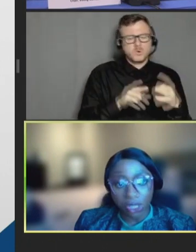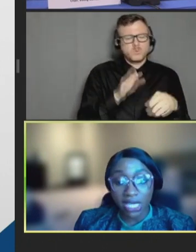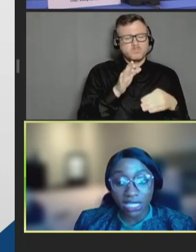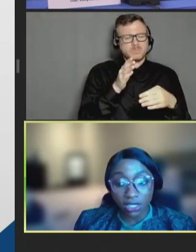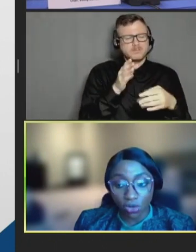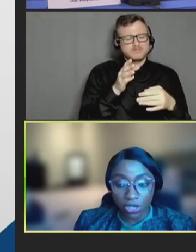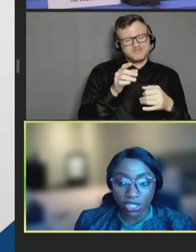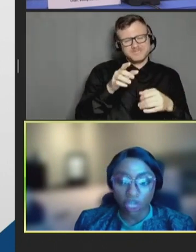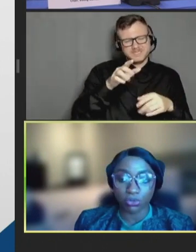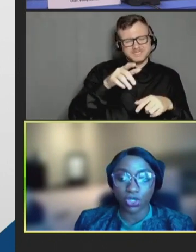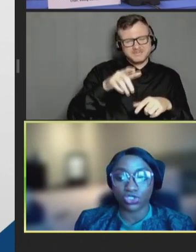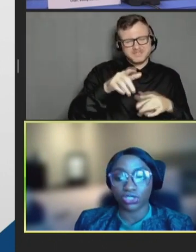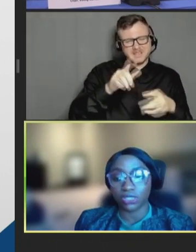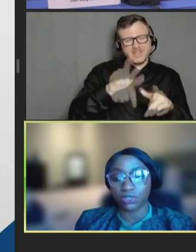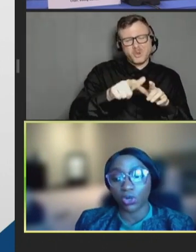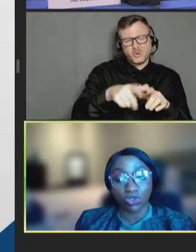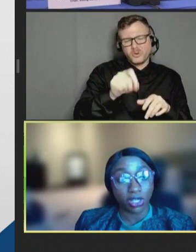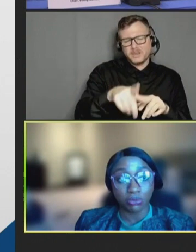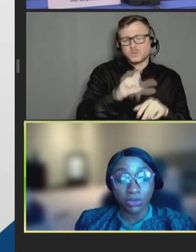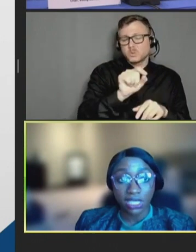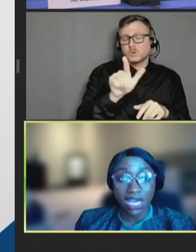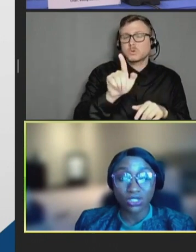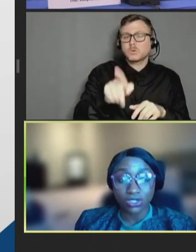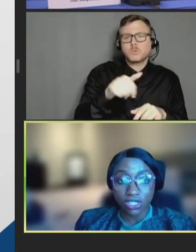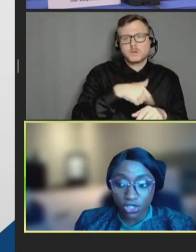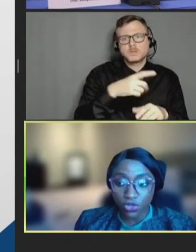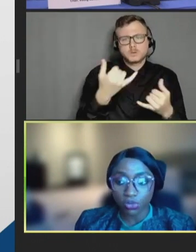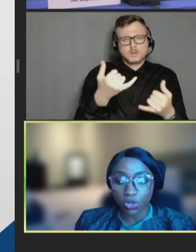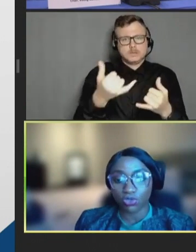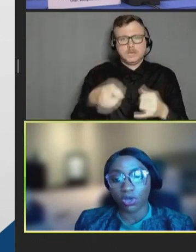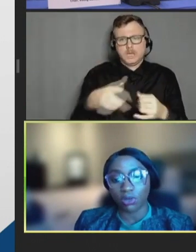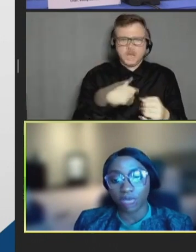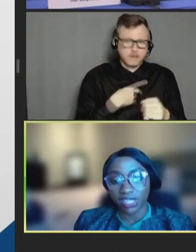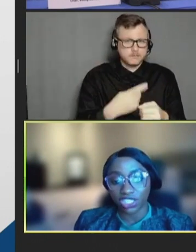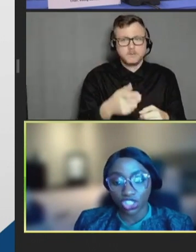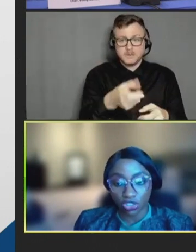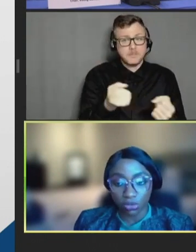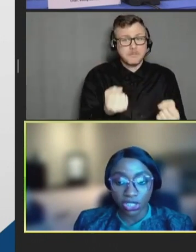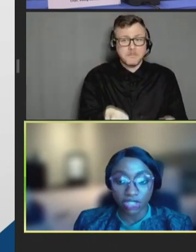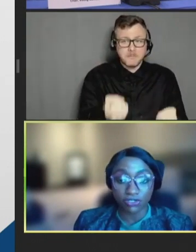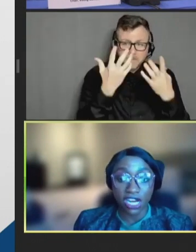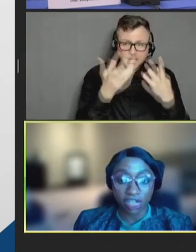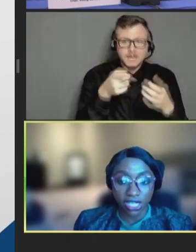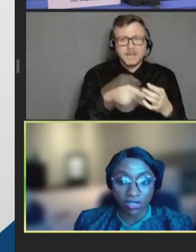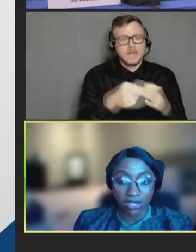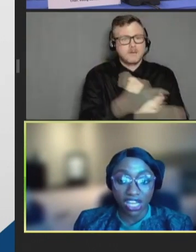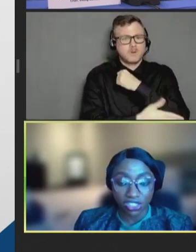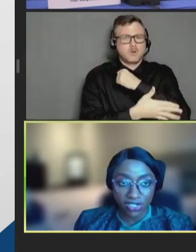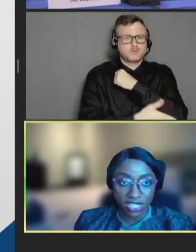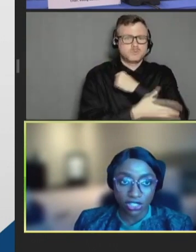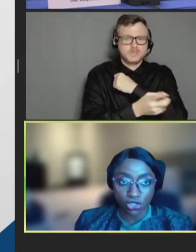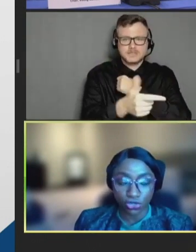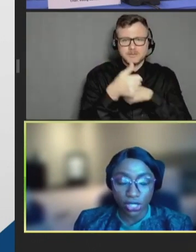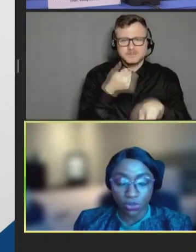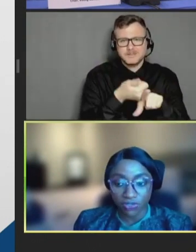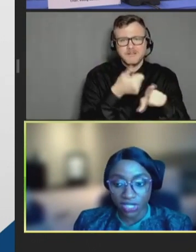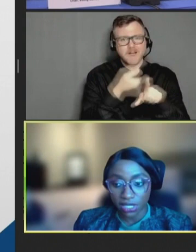many low- and middle-income countries were overwhelmed and continue to be overwhelmed by the additional burden of carrying out the largest vaccination rollout we've said.